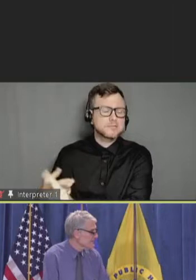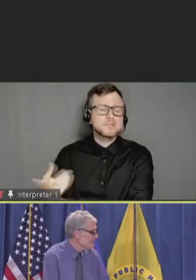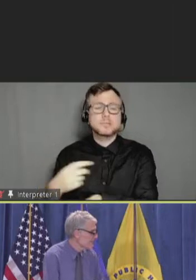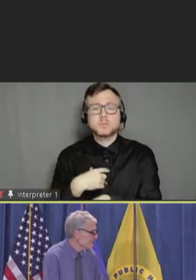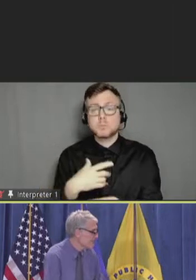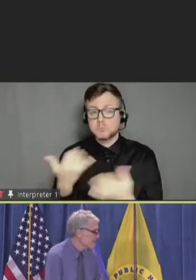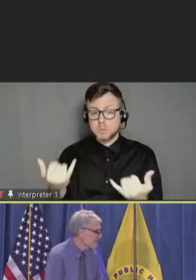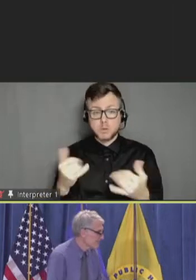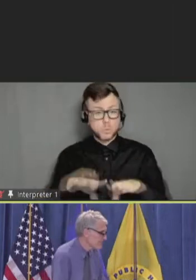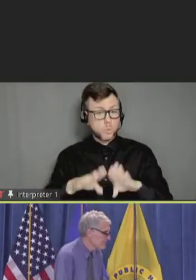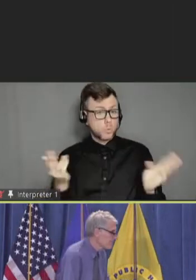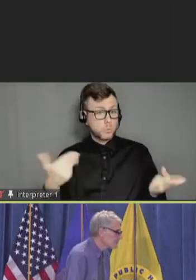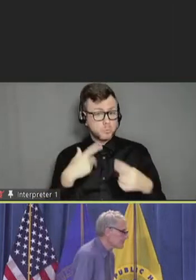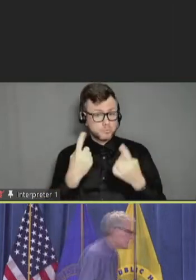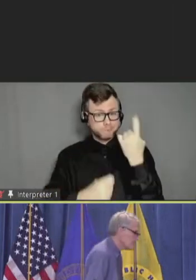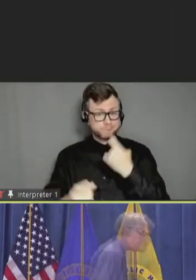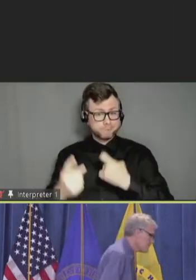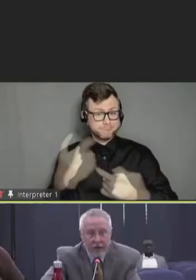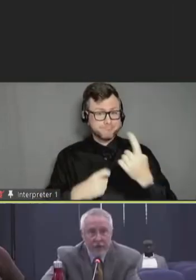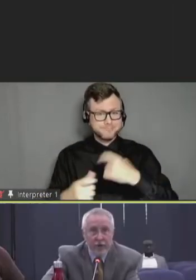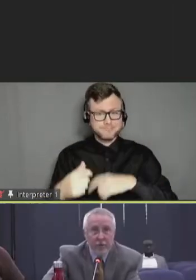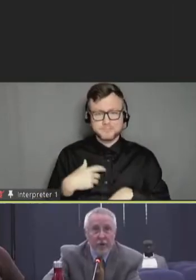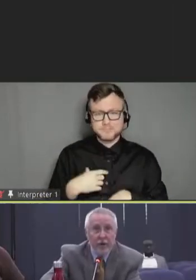Thanks. Robert Hopkins: Thank you, gentlemen.